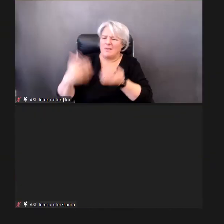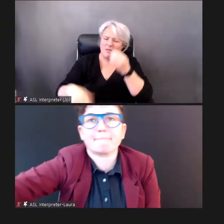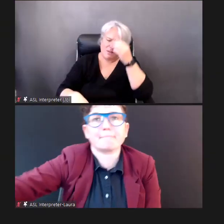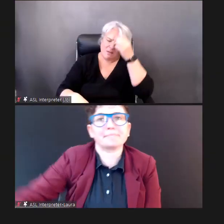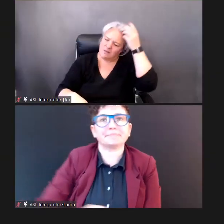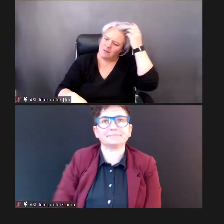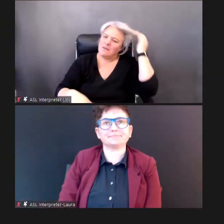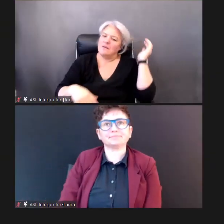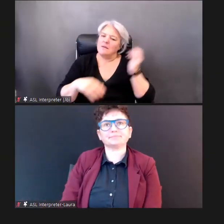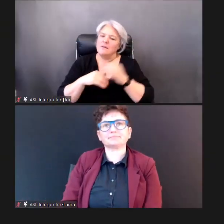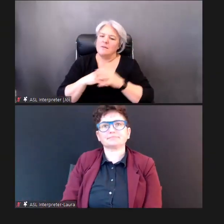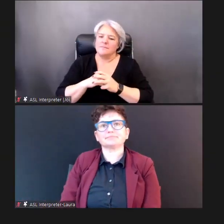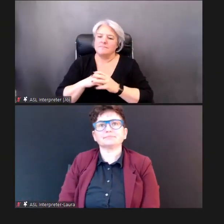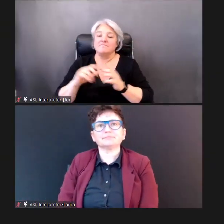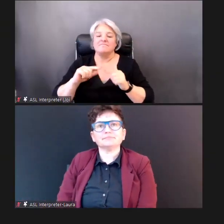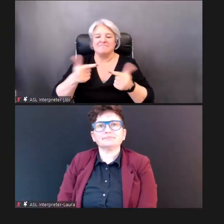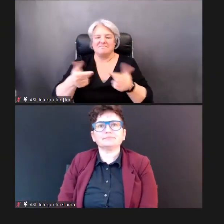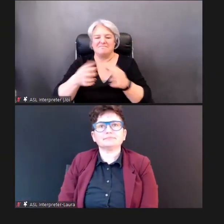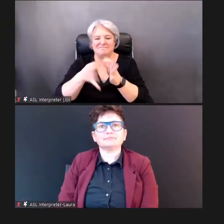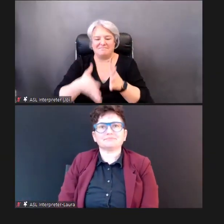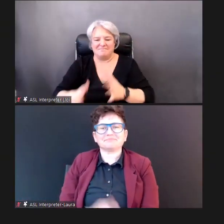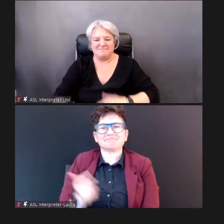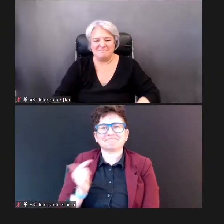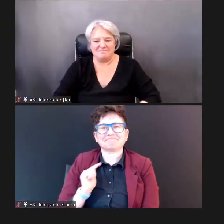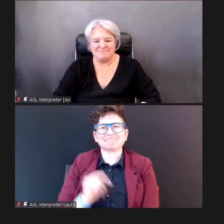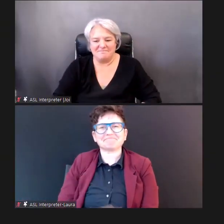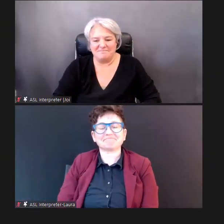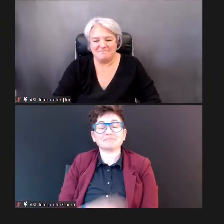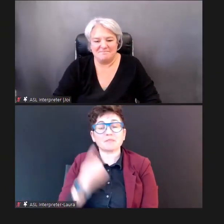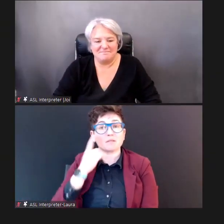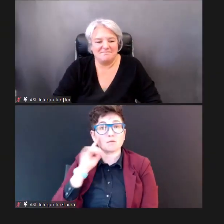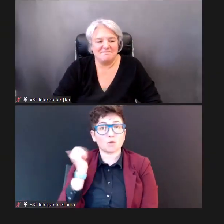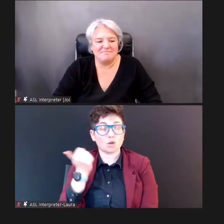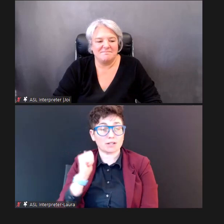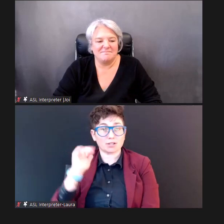provider well because for you know for